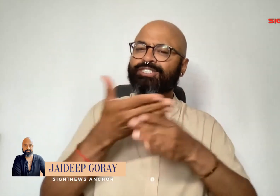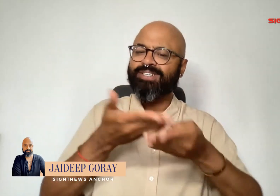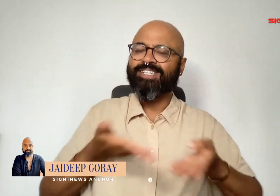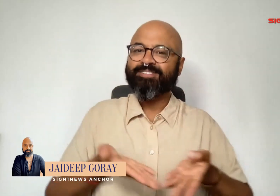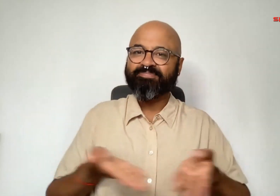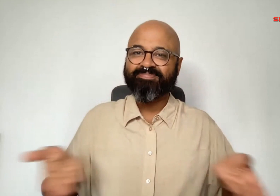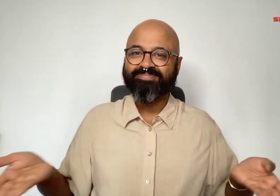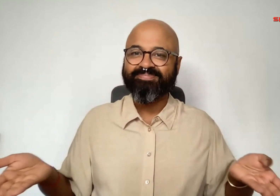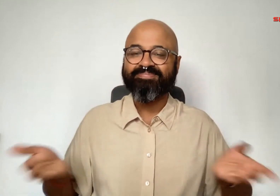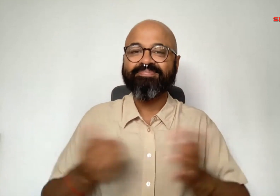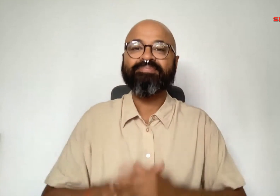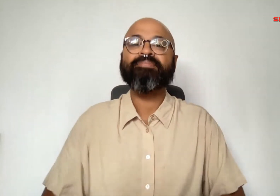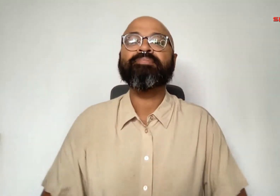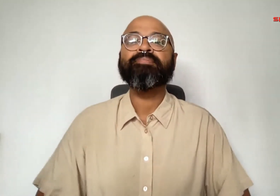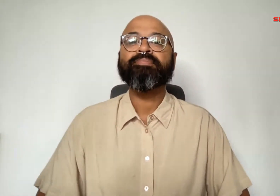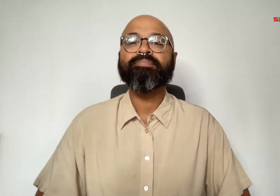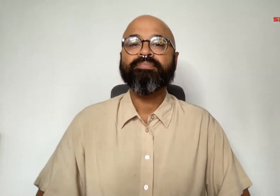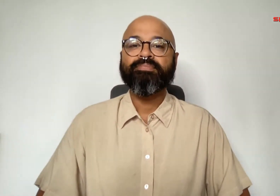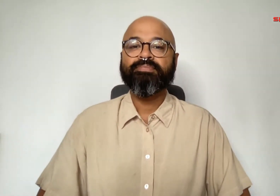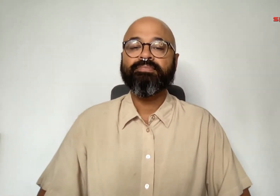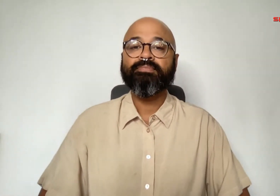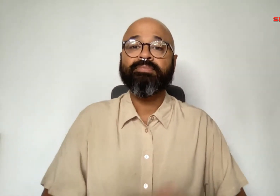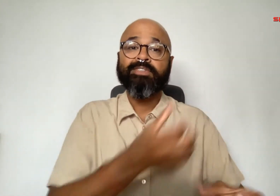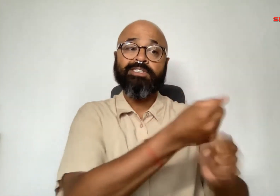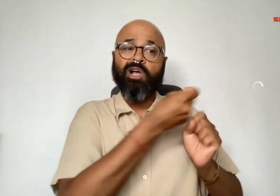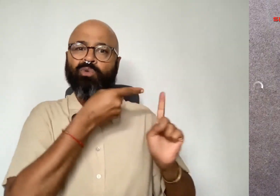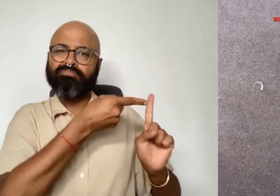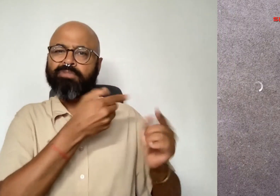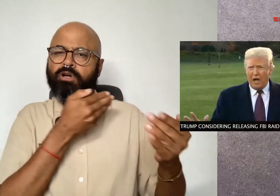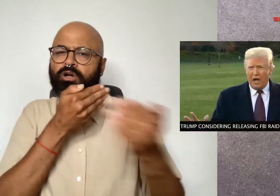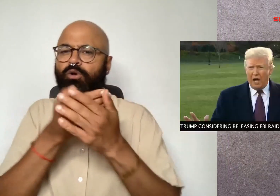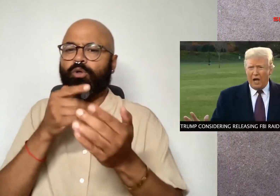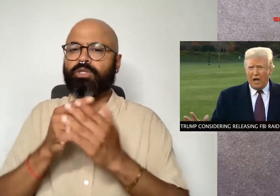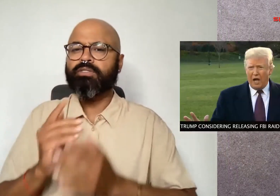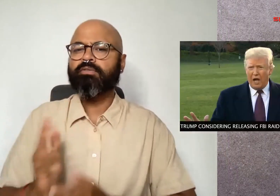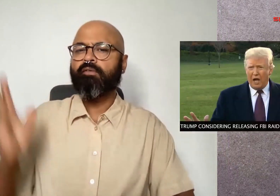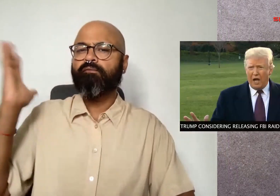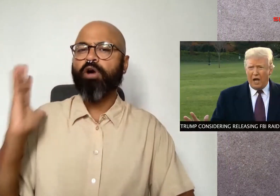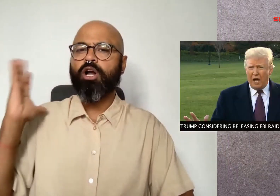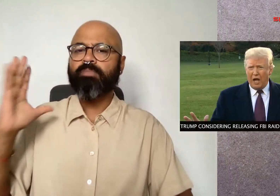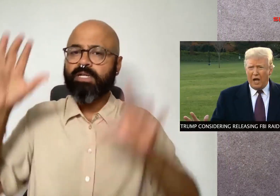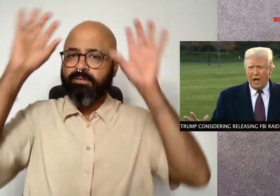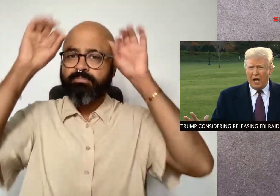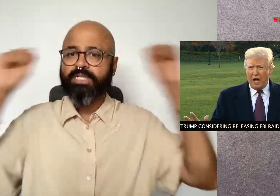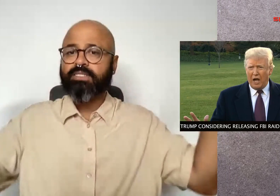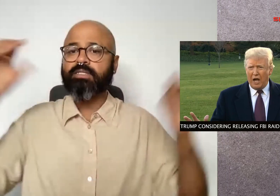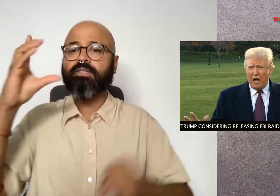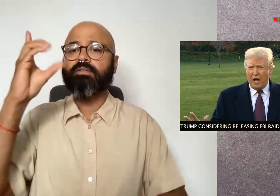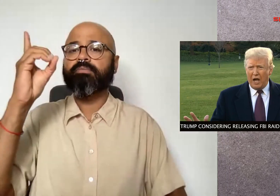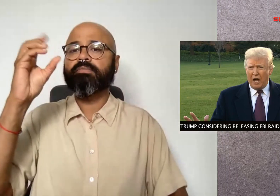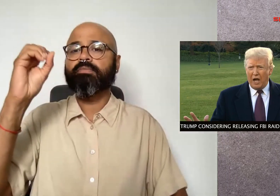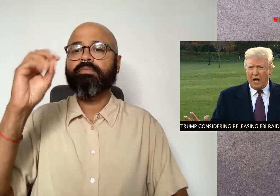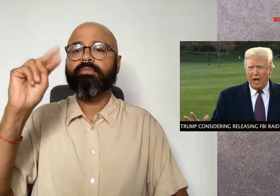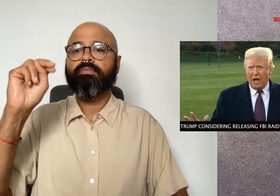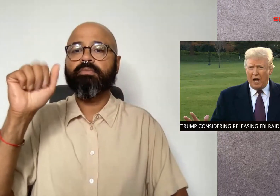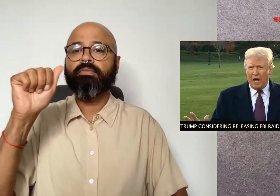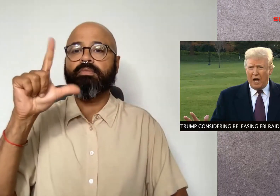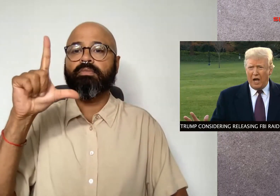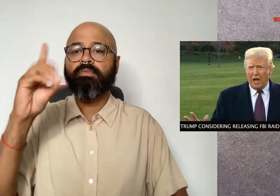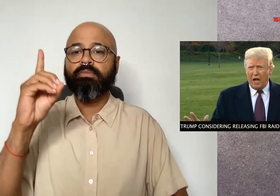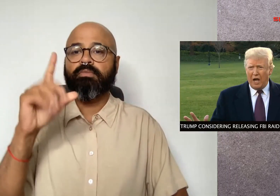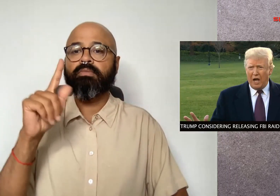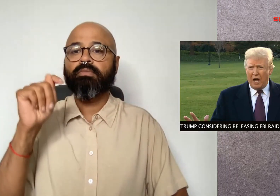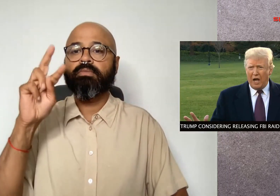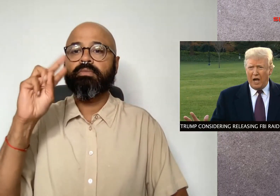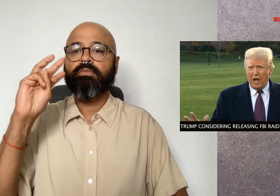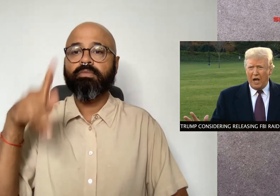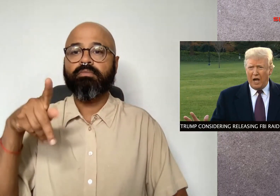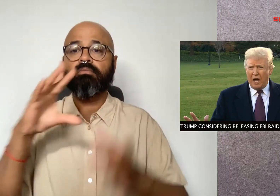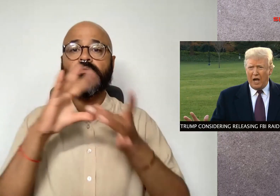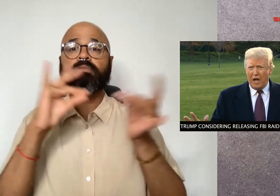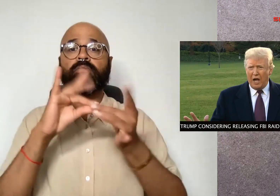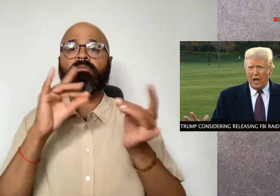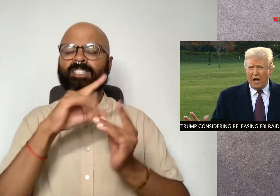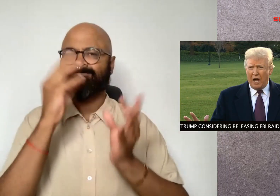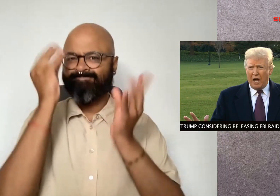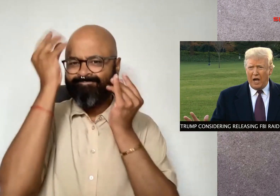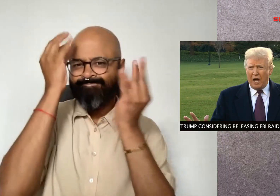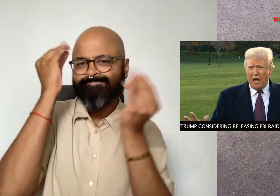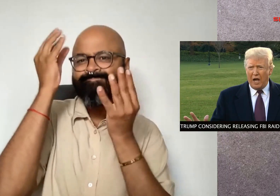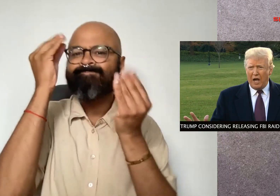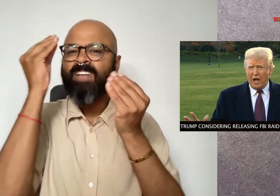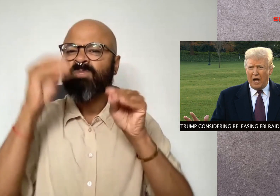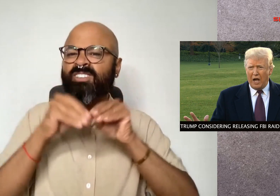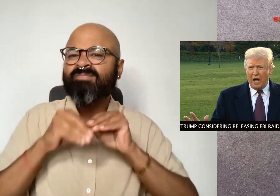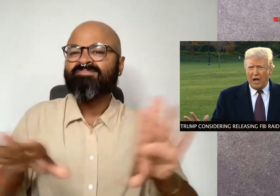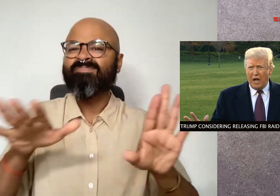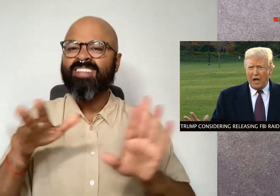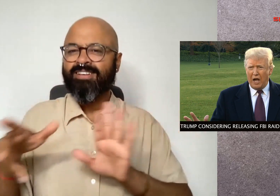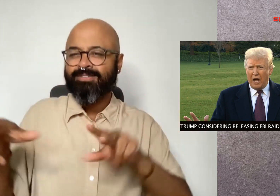may add it at the bottom of the stream sources close to former President Donald Trump